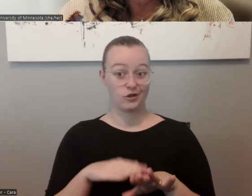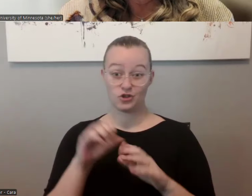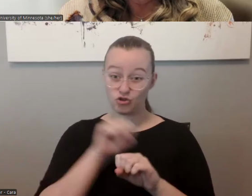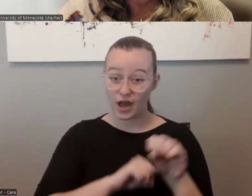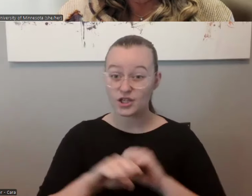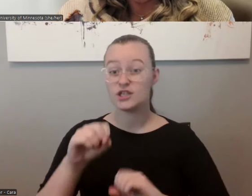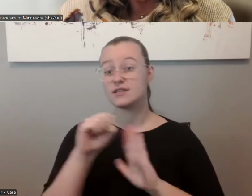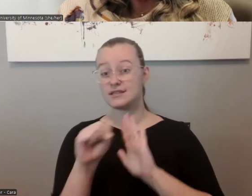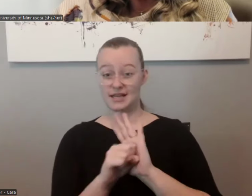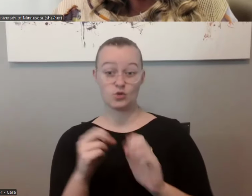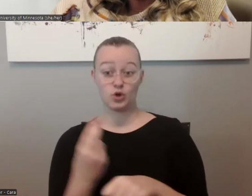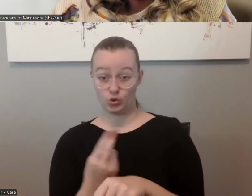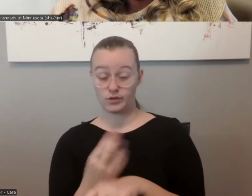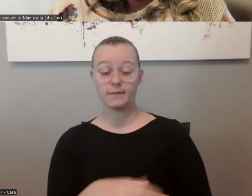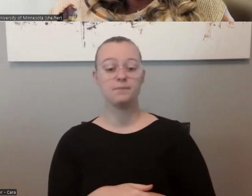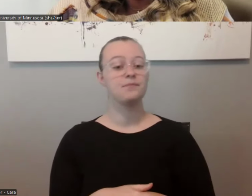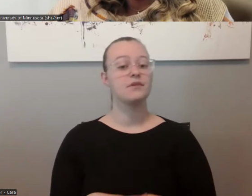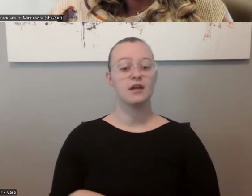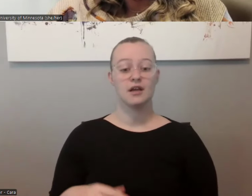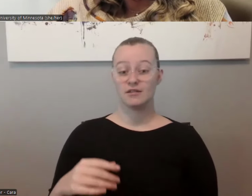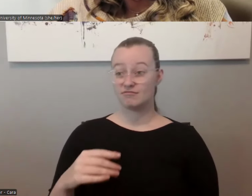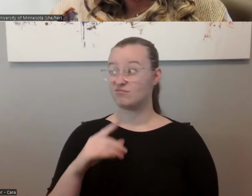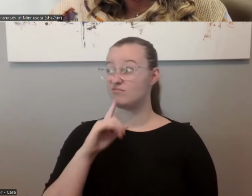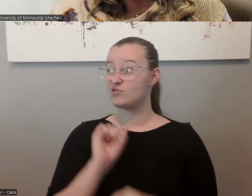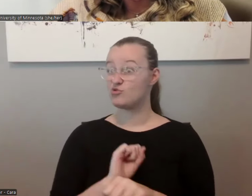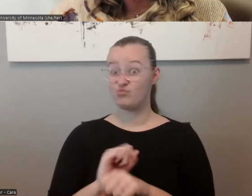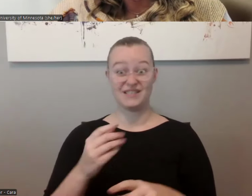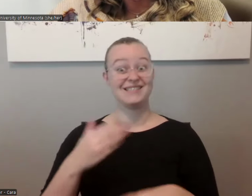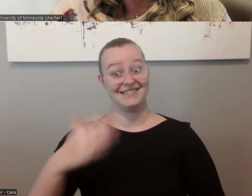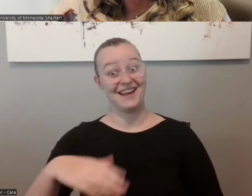that states were deploying. We've actually got our next meeting today at 3: 00 PM.